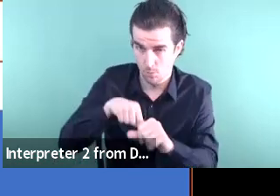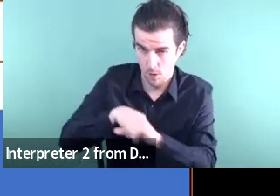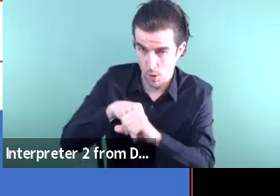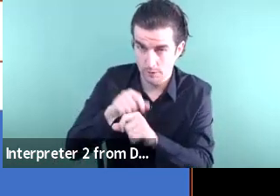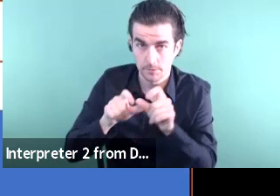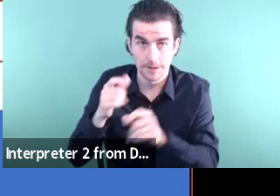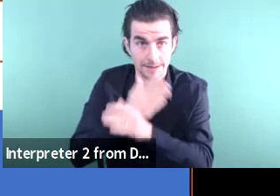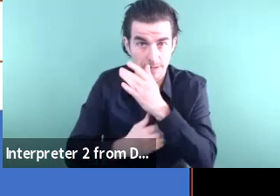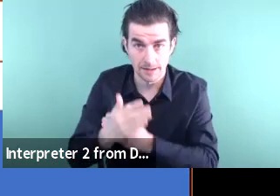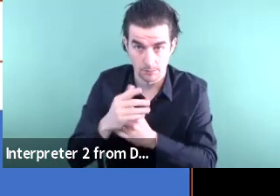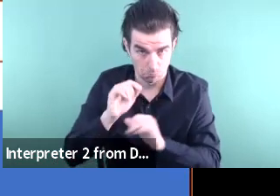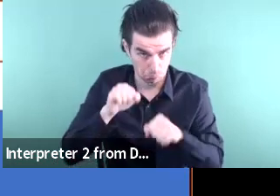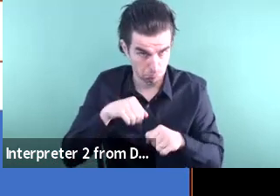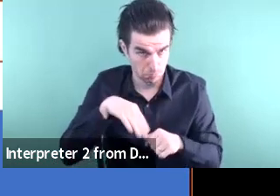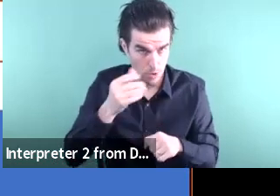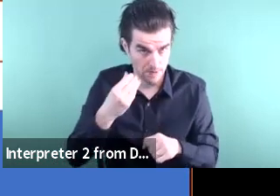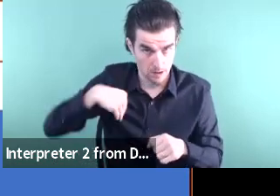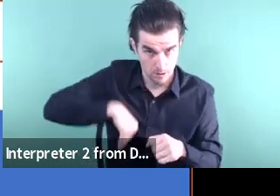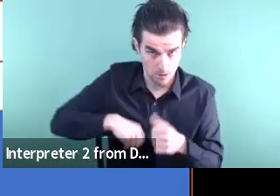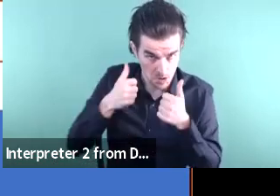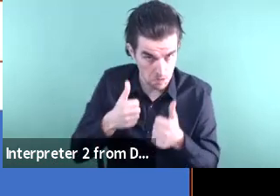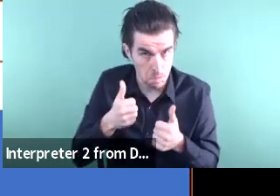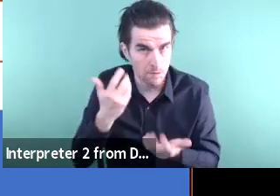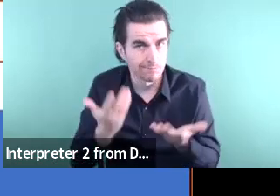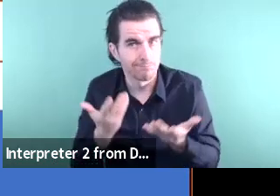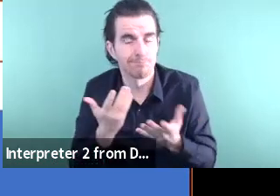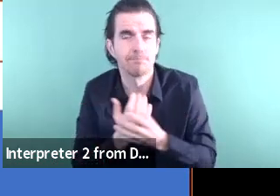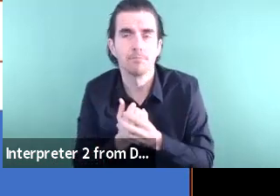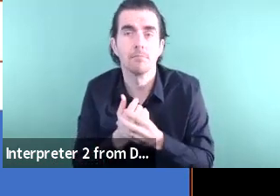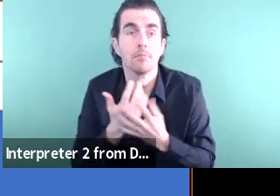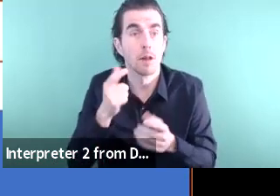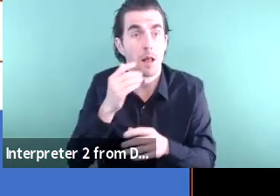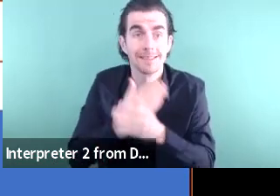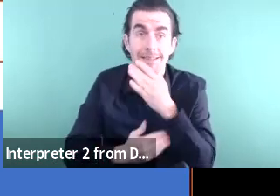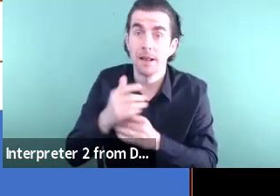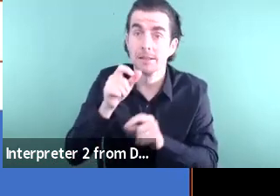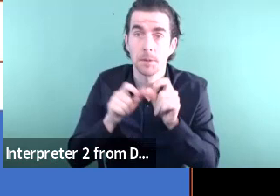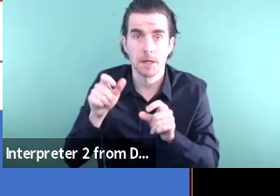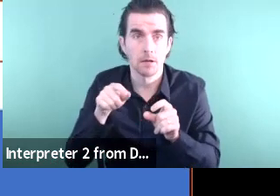discounts on museum and all different activities like in Philippines on restaurants and other